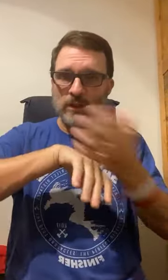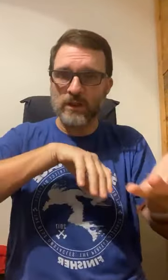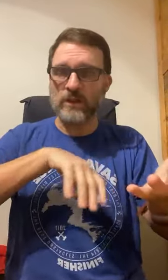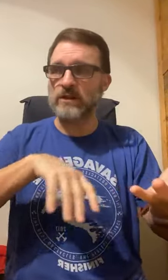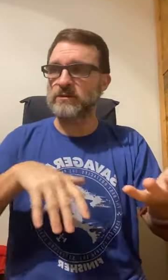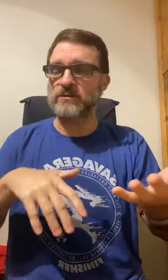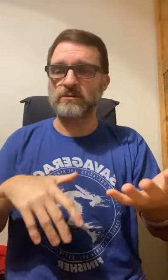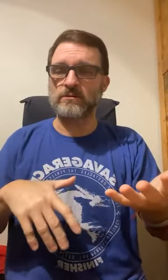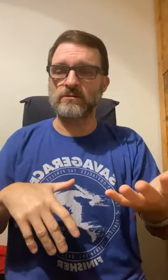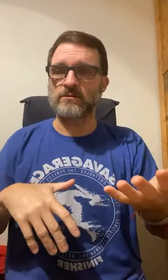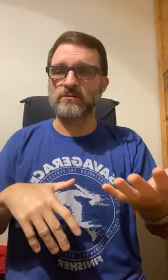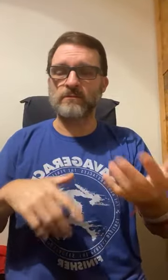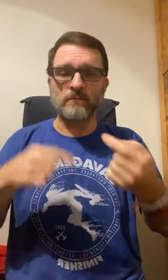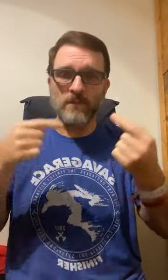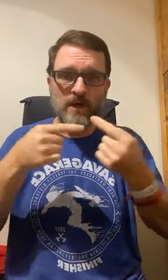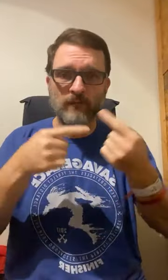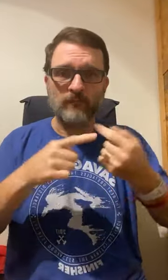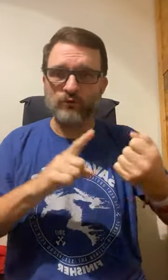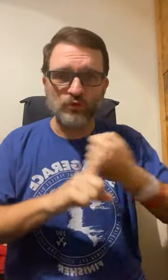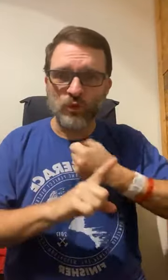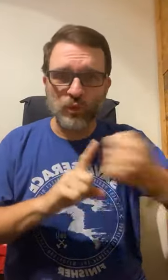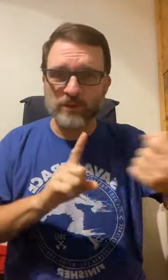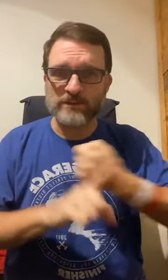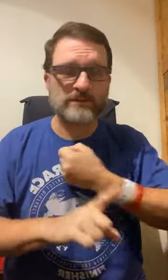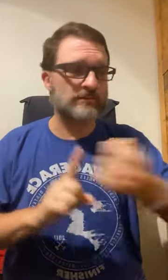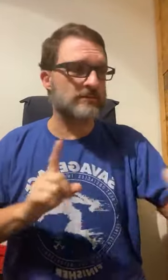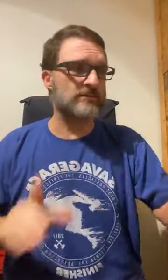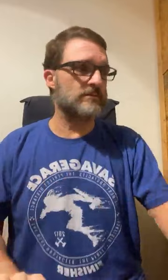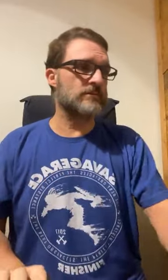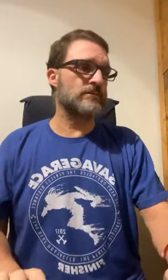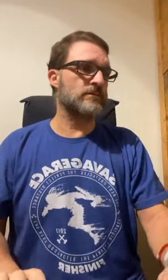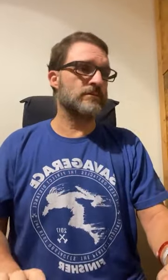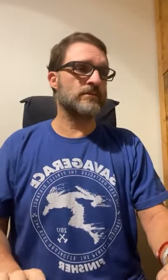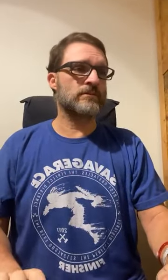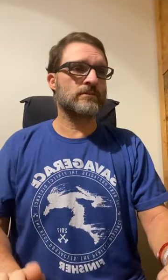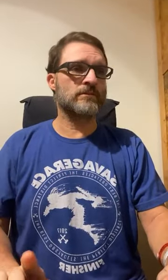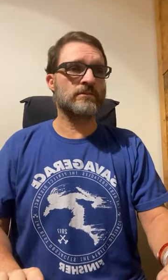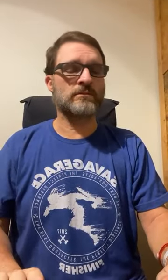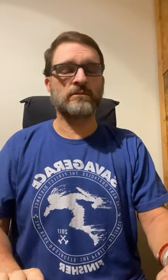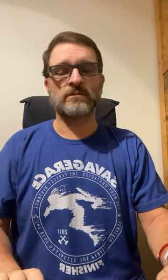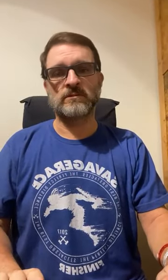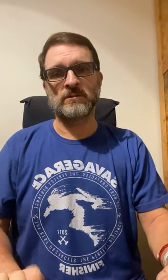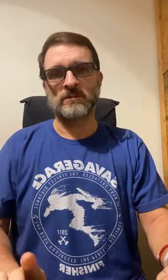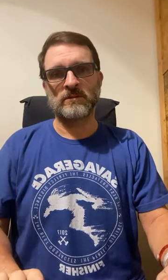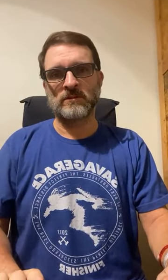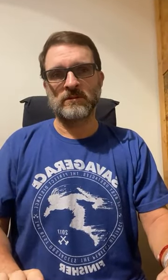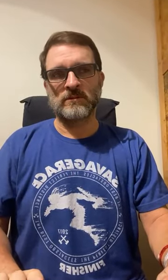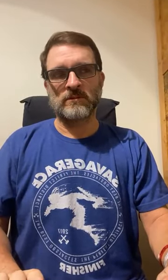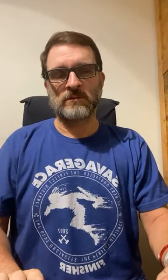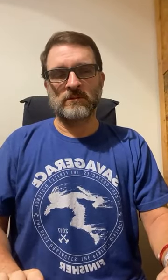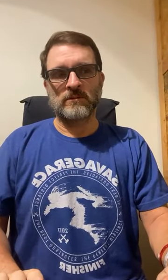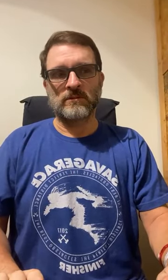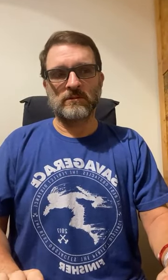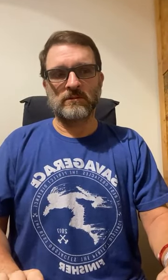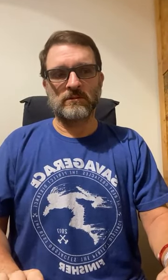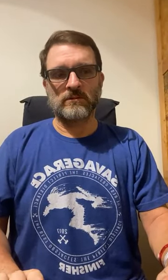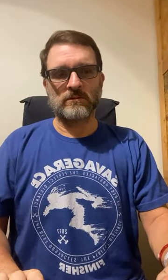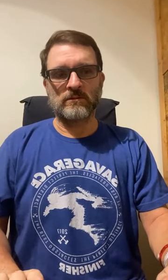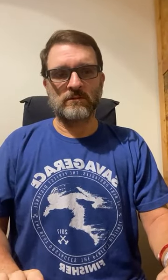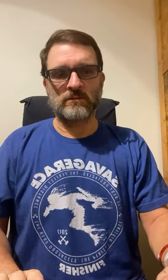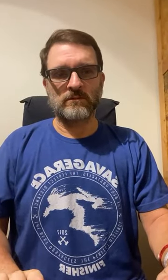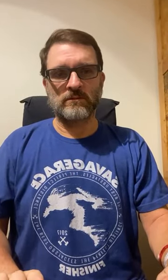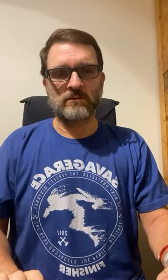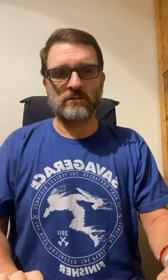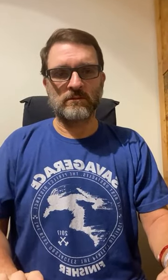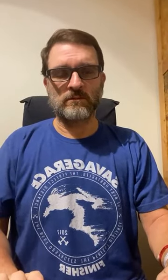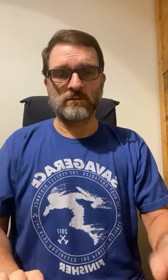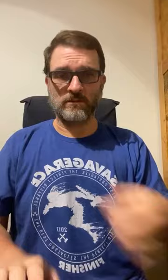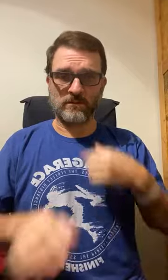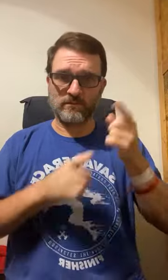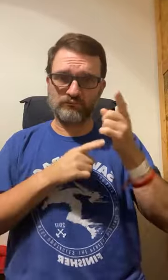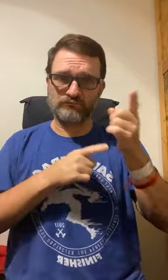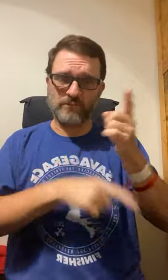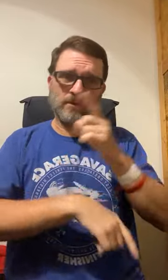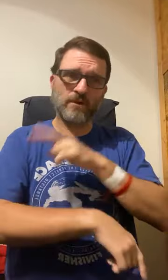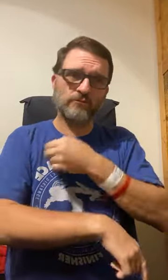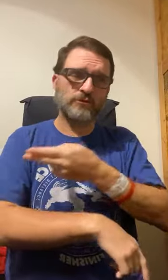Waste of time and experiencing painful treatments